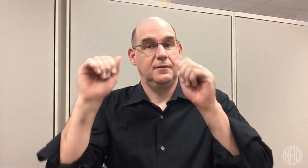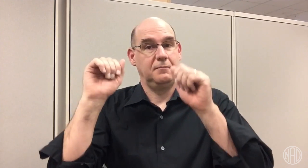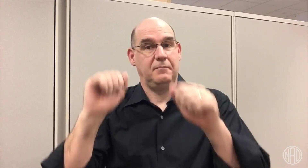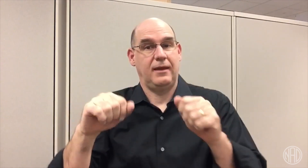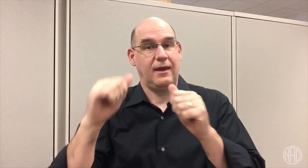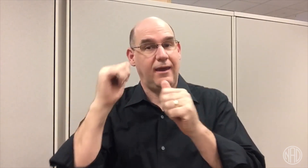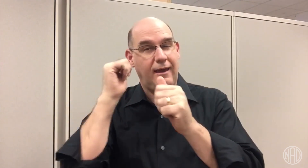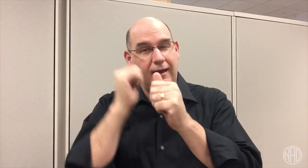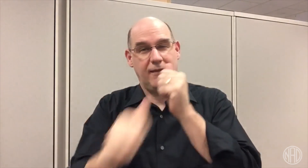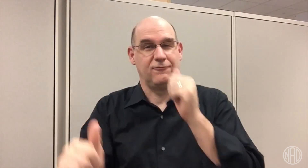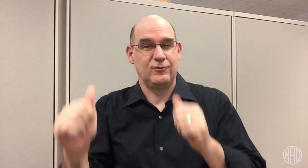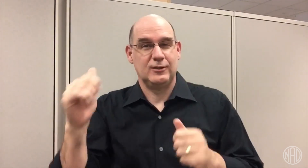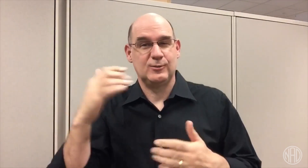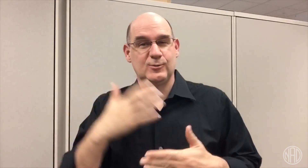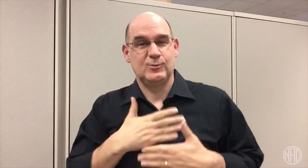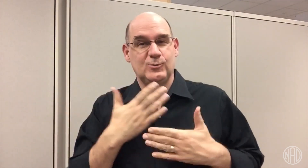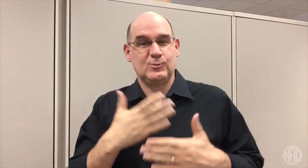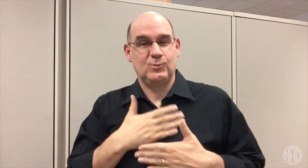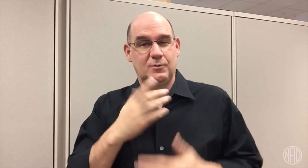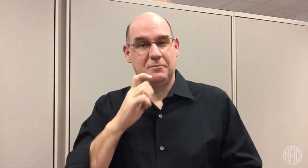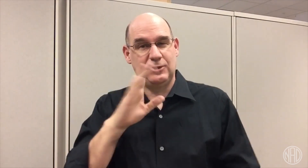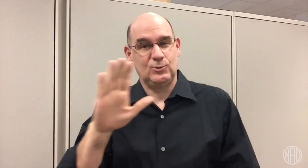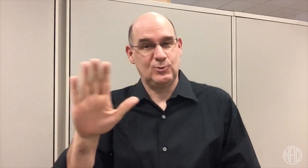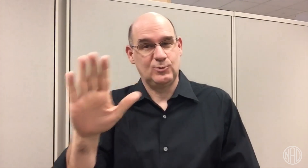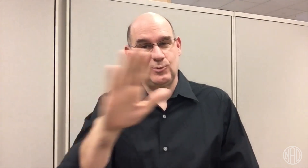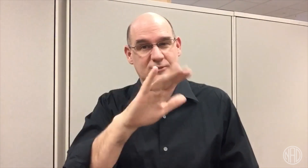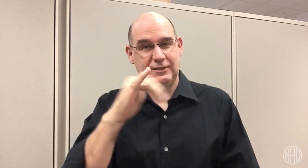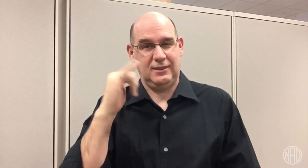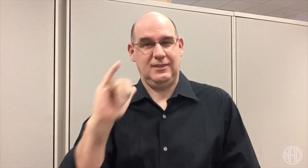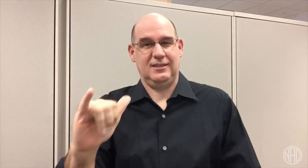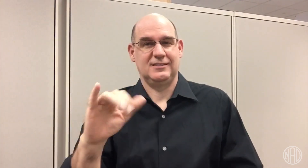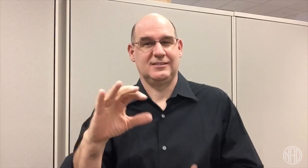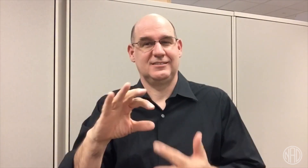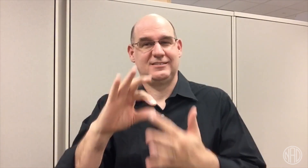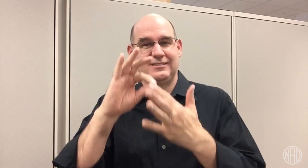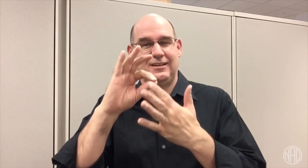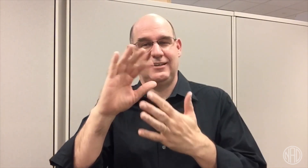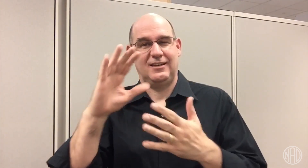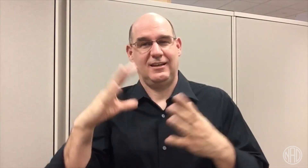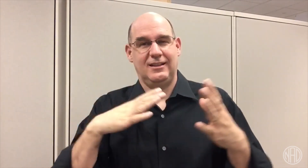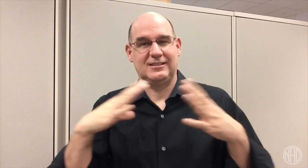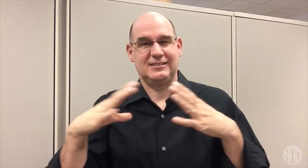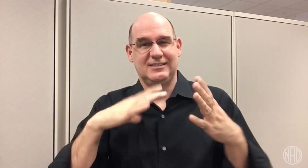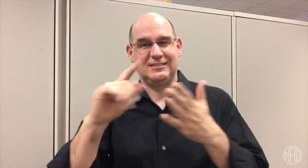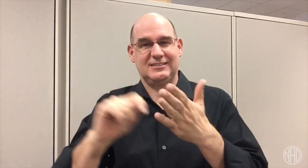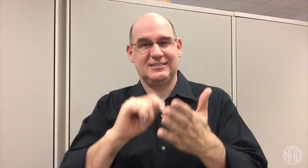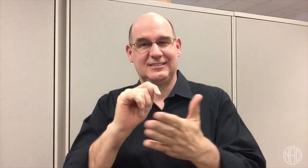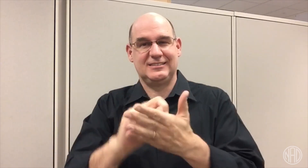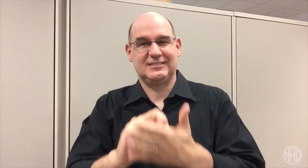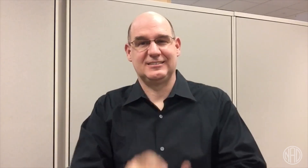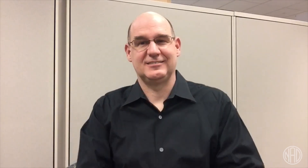May every joy be yours this holiday season.